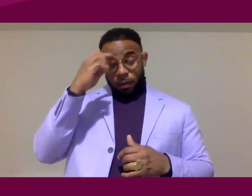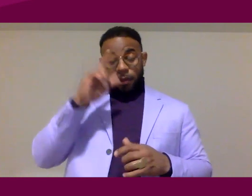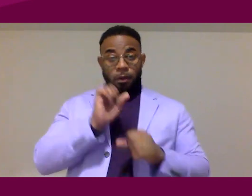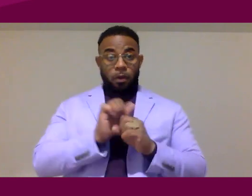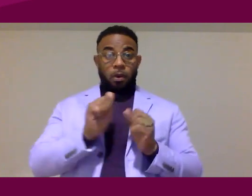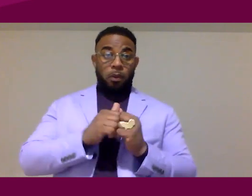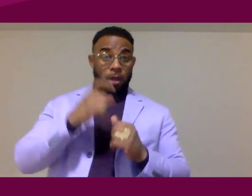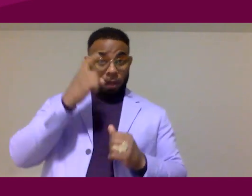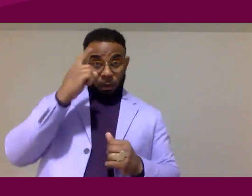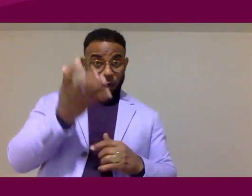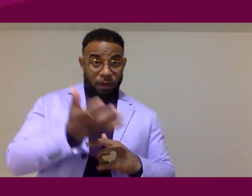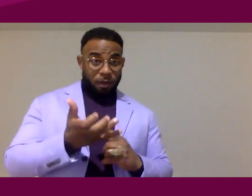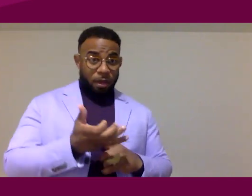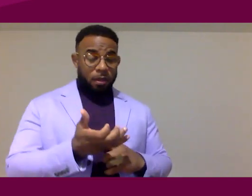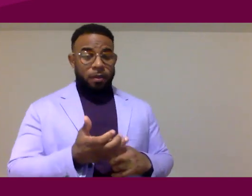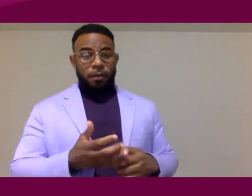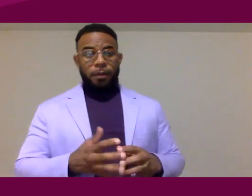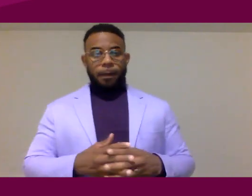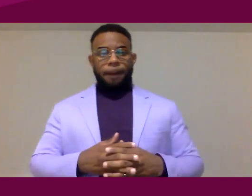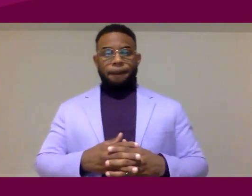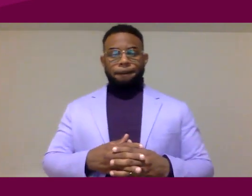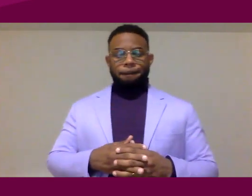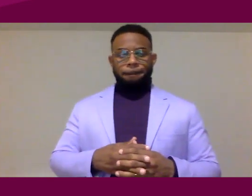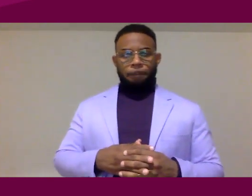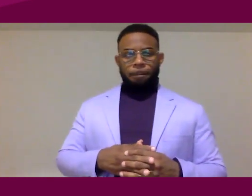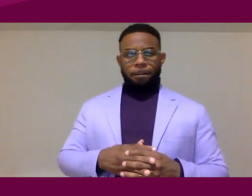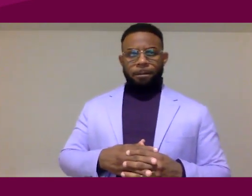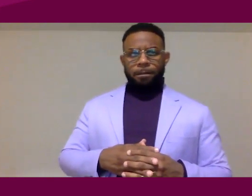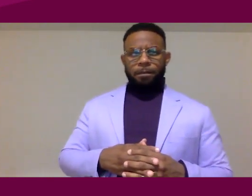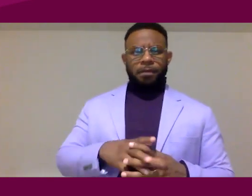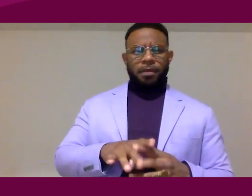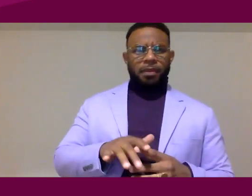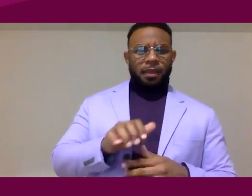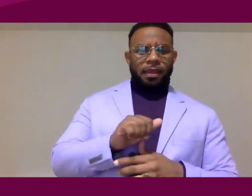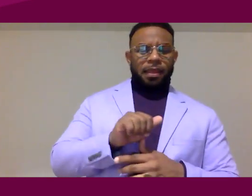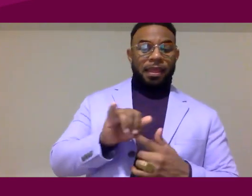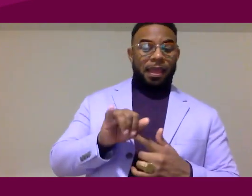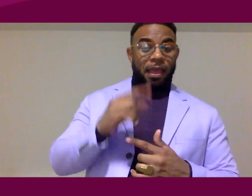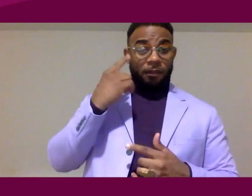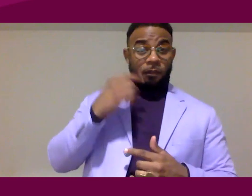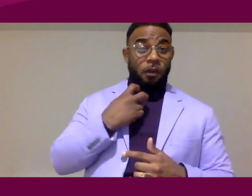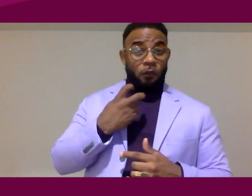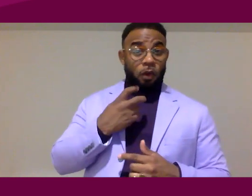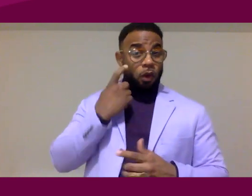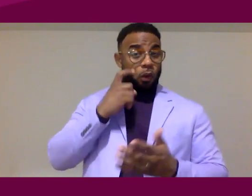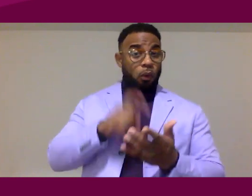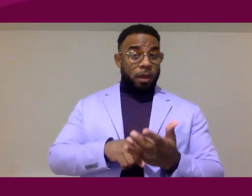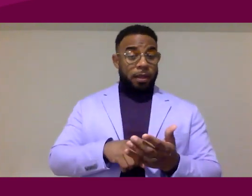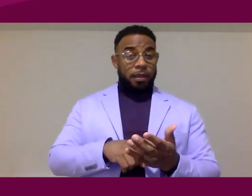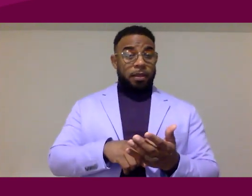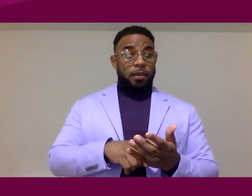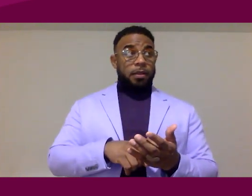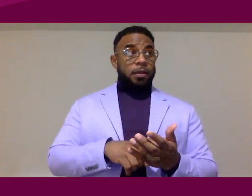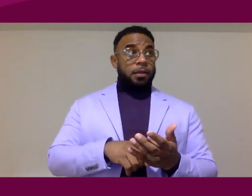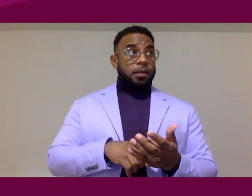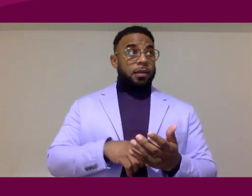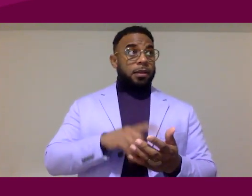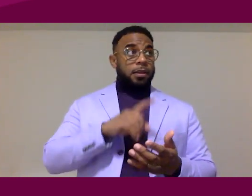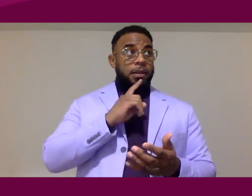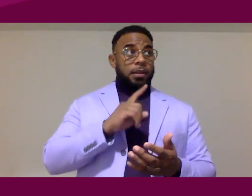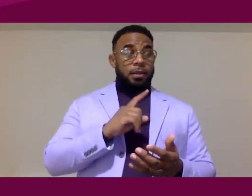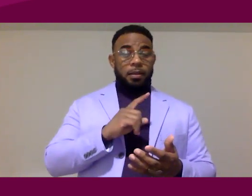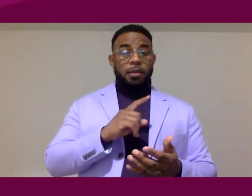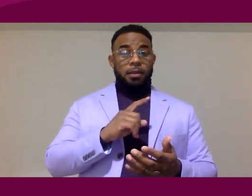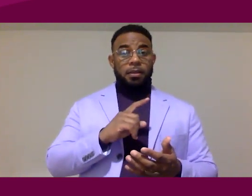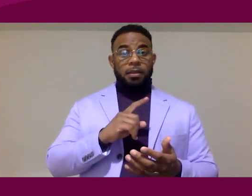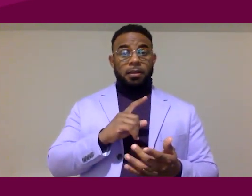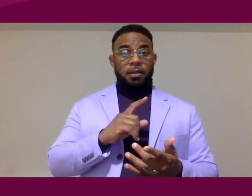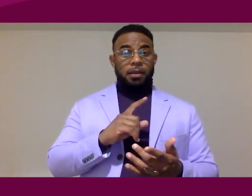with smart devices, smart home devices, and the AI for voice recognition is, like Deborah